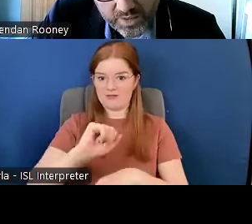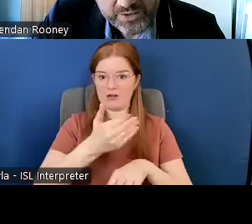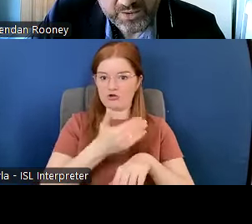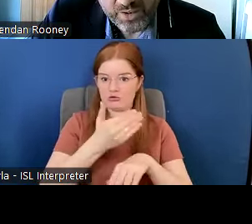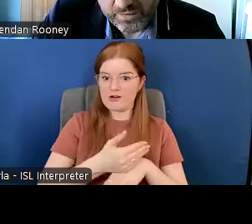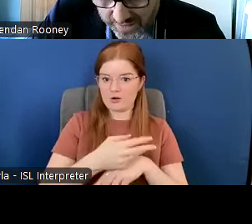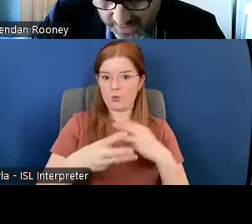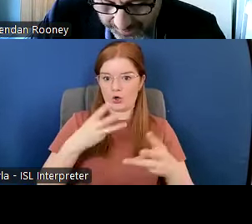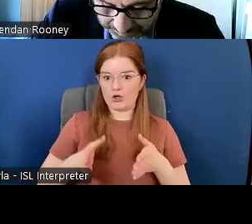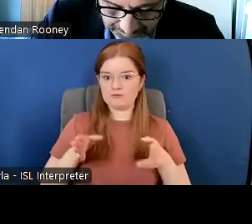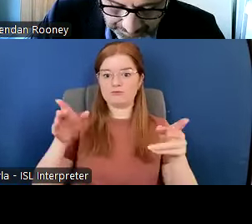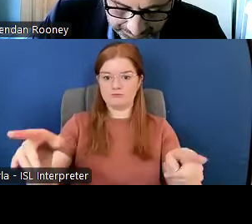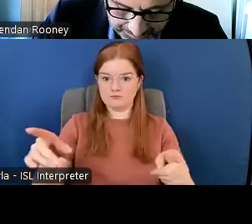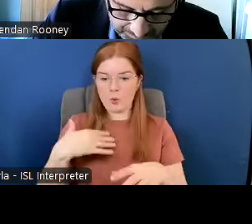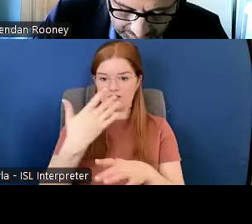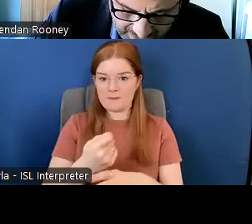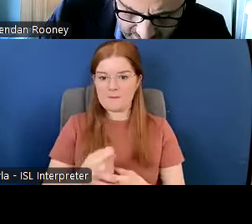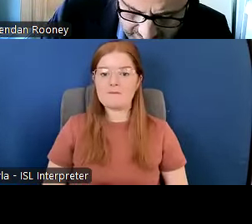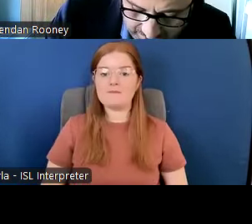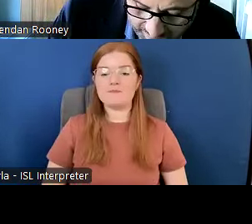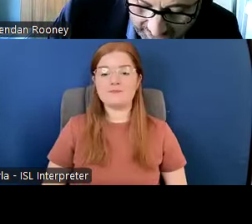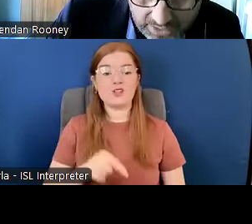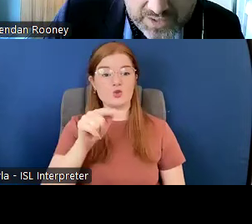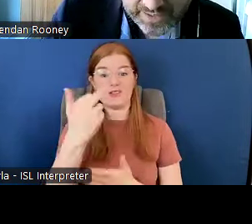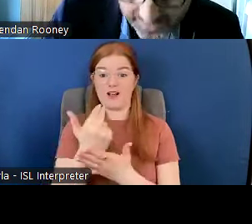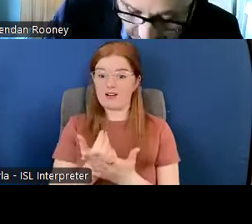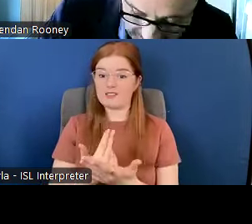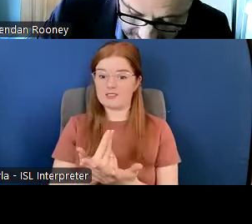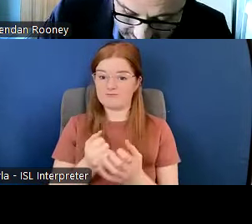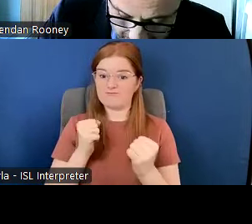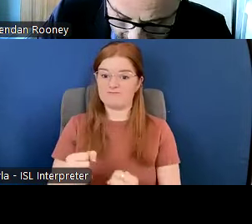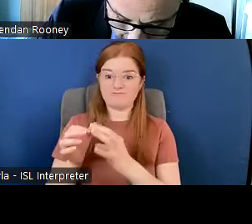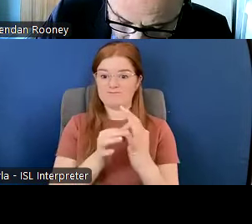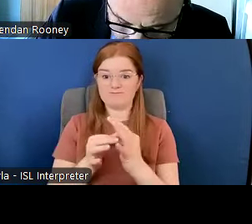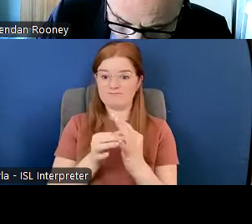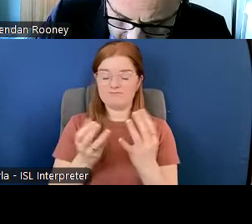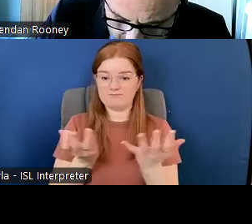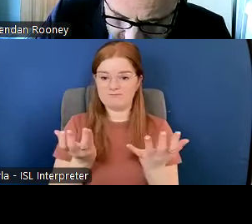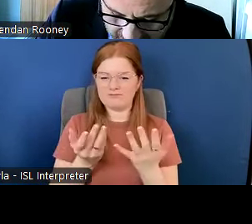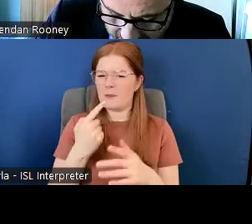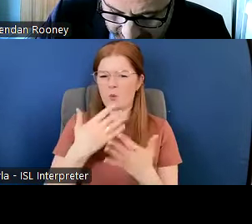work took over time. These artists remain closely associated, but what truth is there